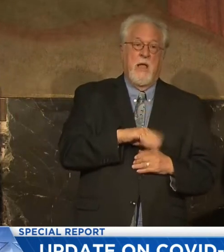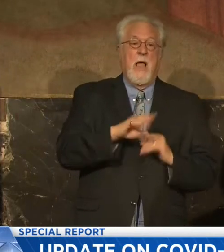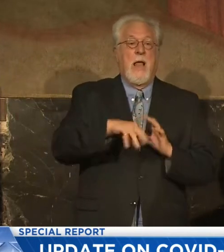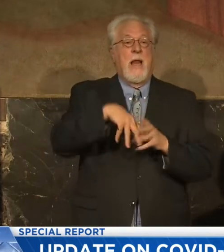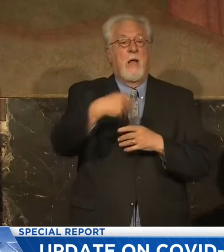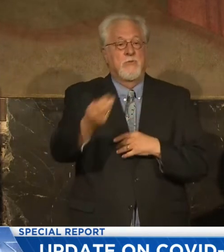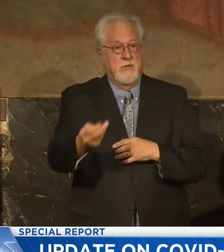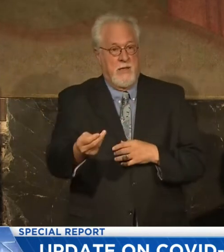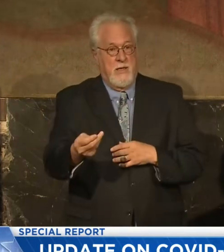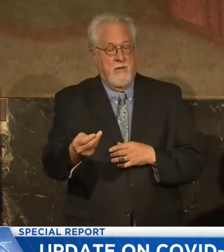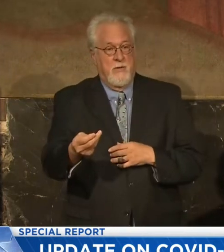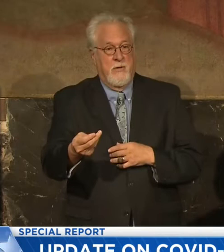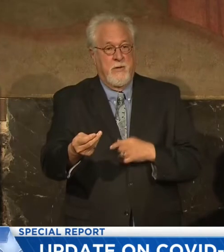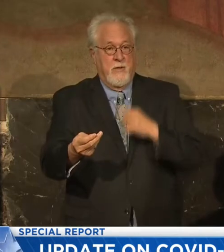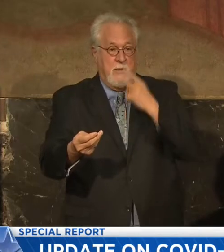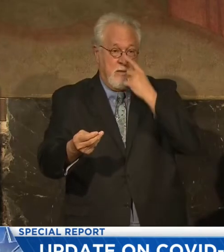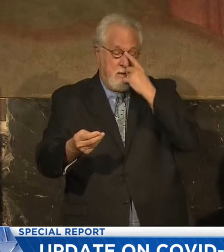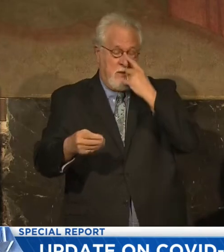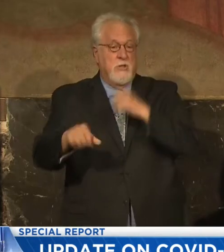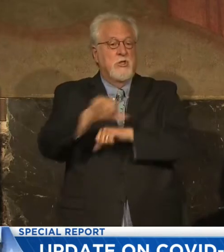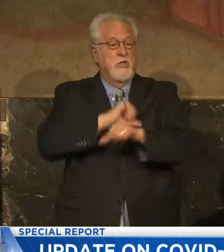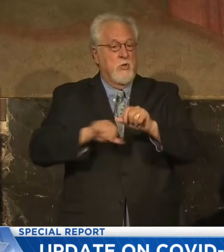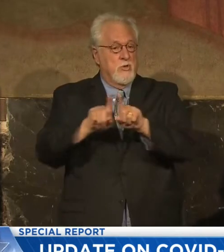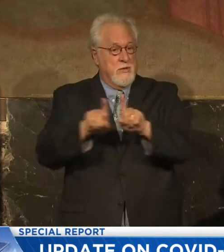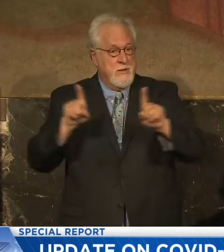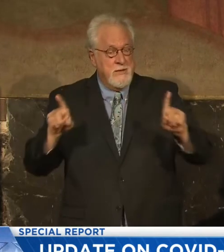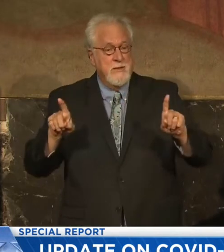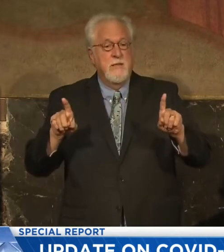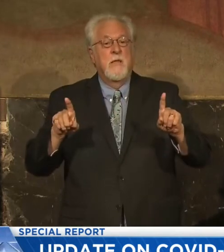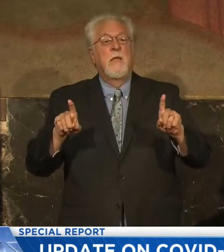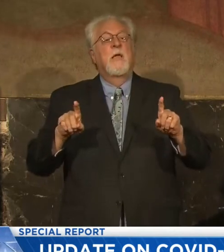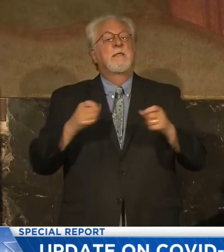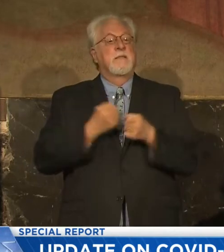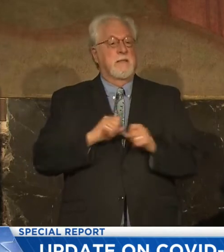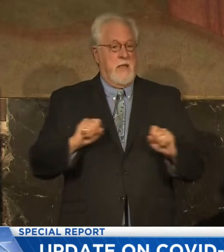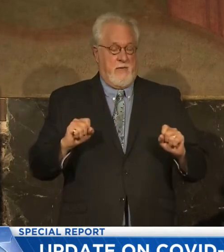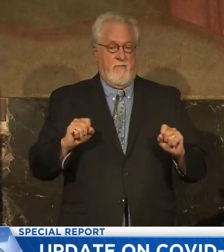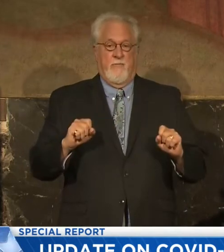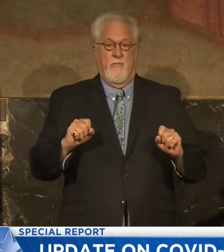WELL, THE WAY THAT WE'VE ARRANGED FOR RESTAURANTS TO